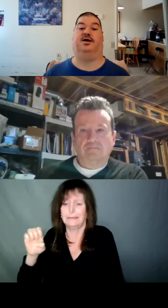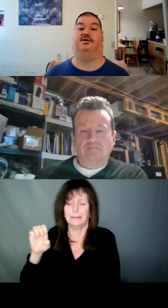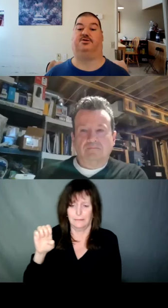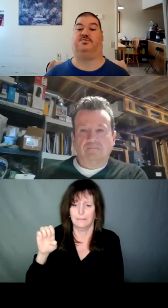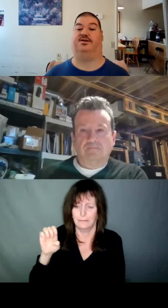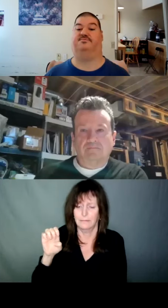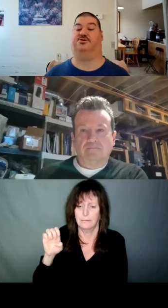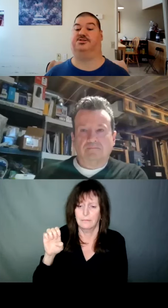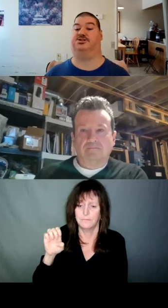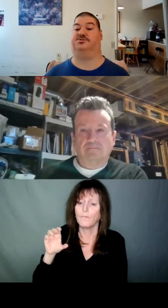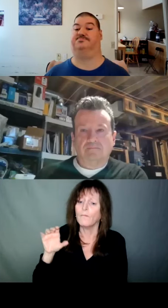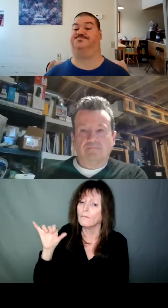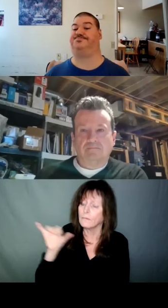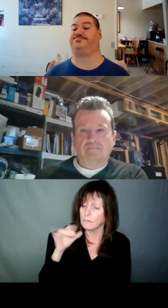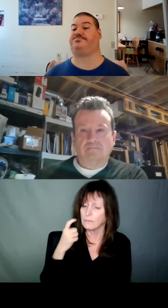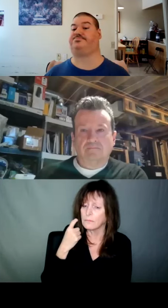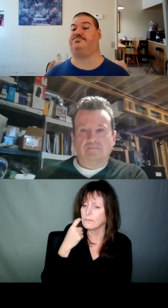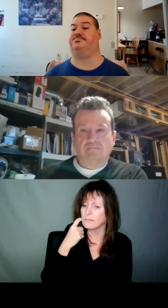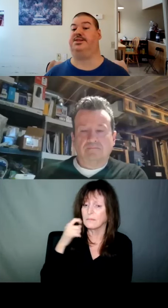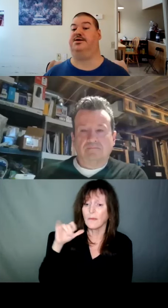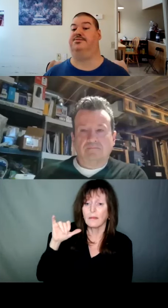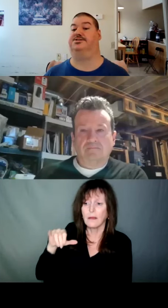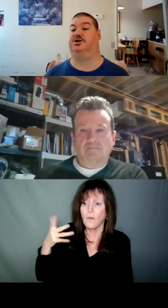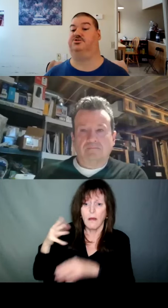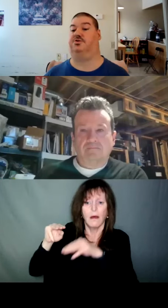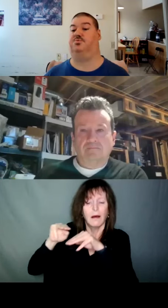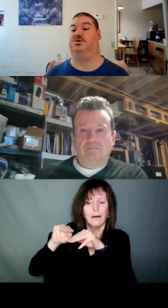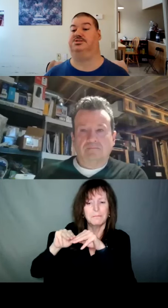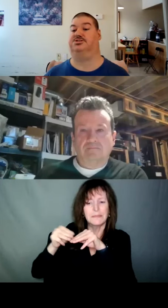and most recently